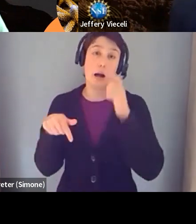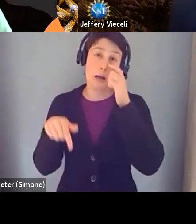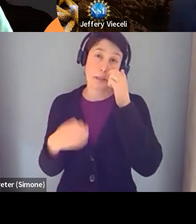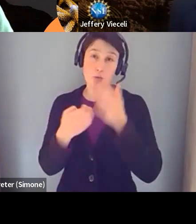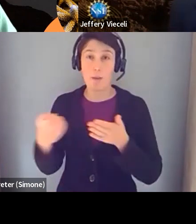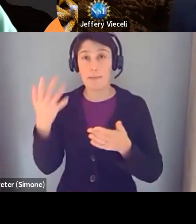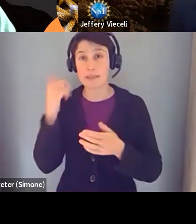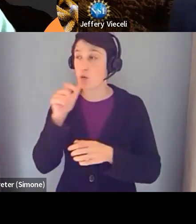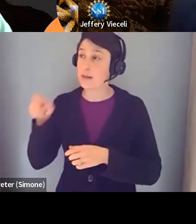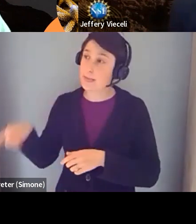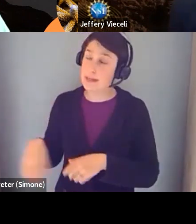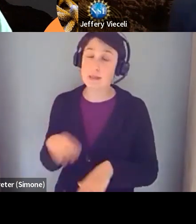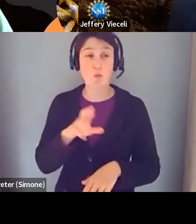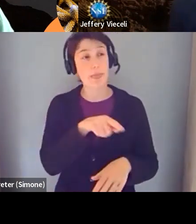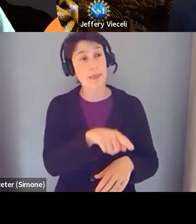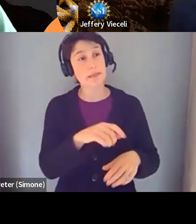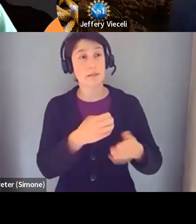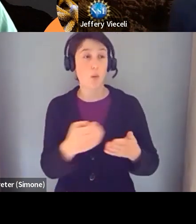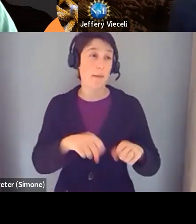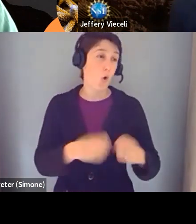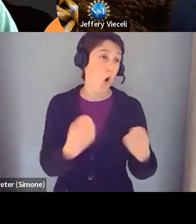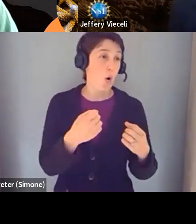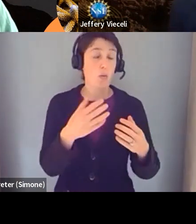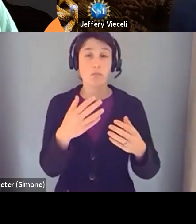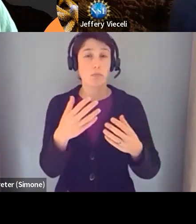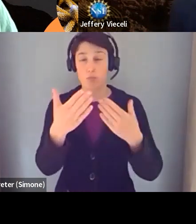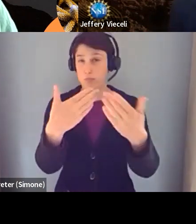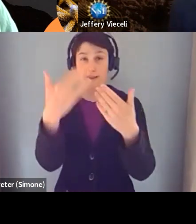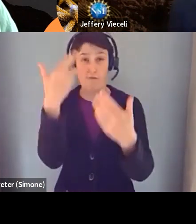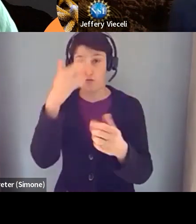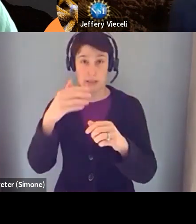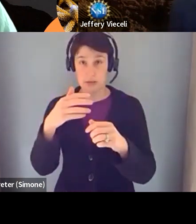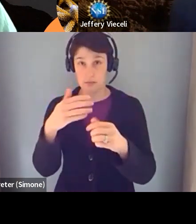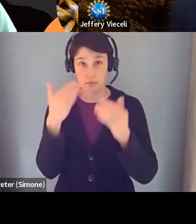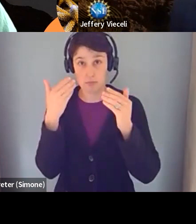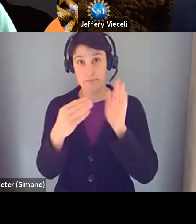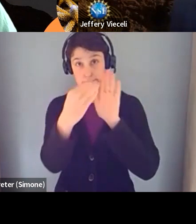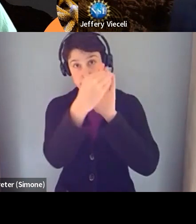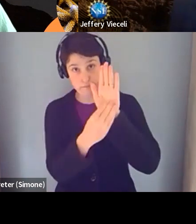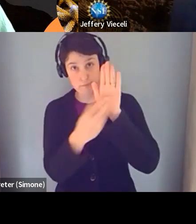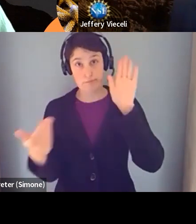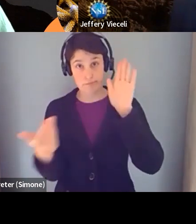"Because this one broke," or what have you, so that you can show that it was necessary